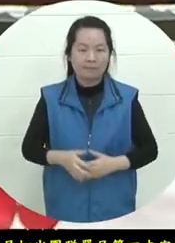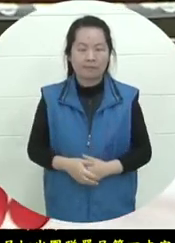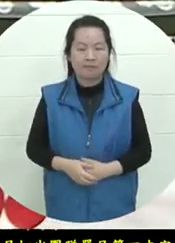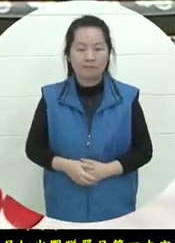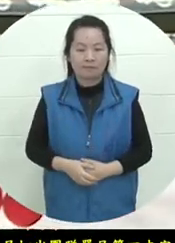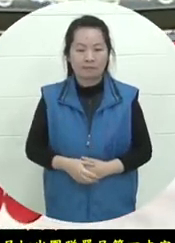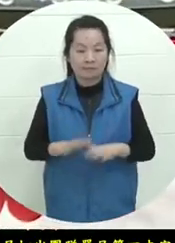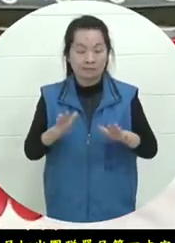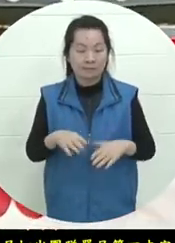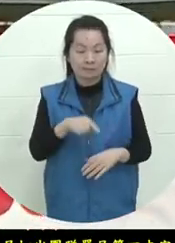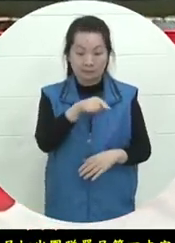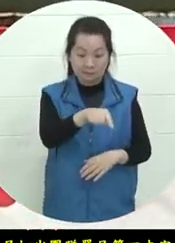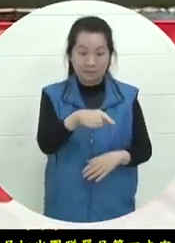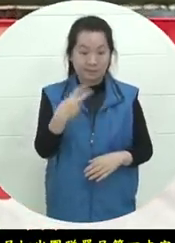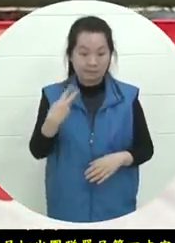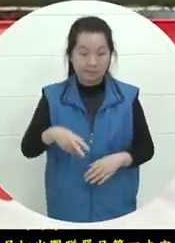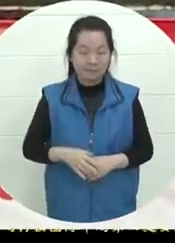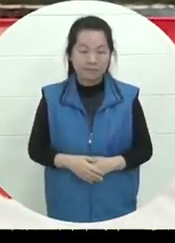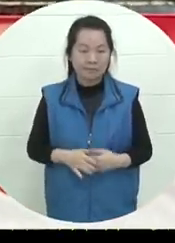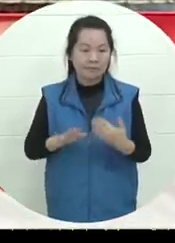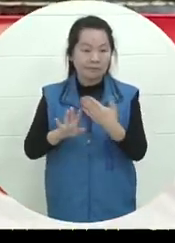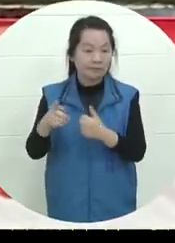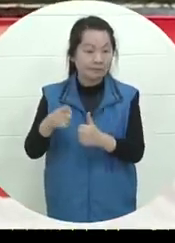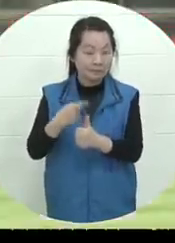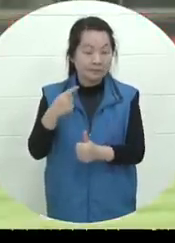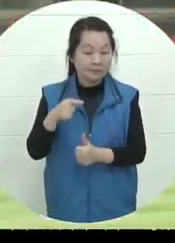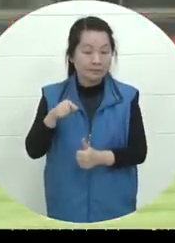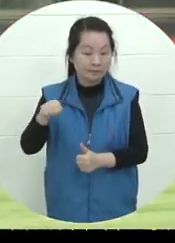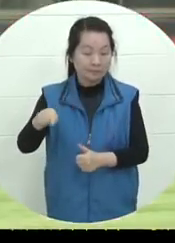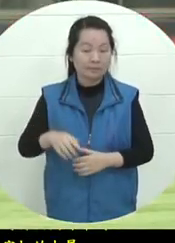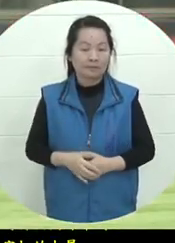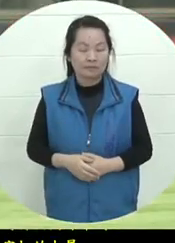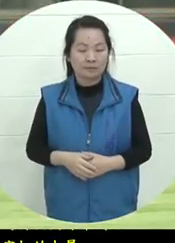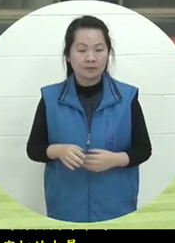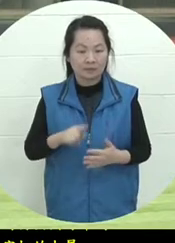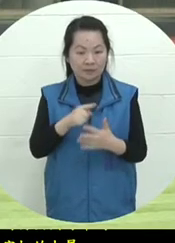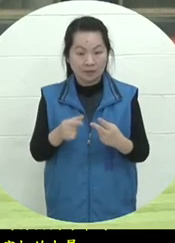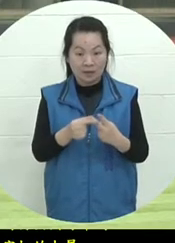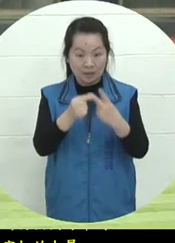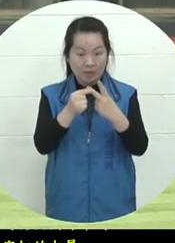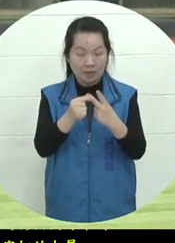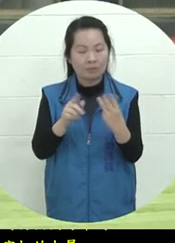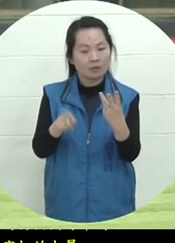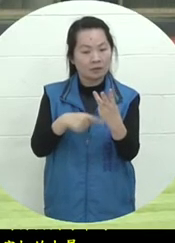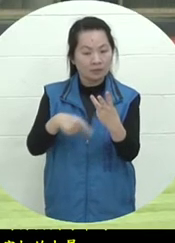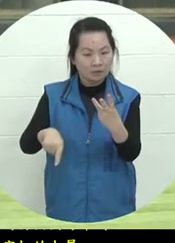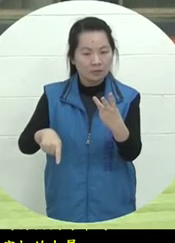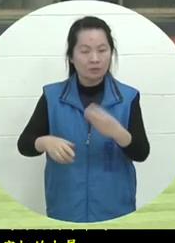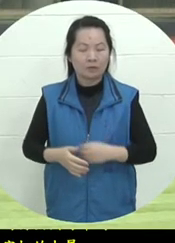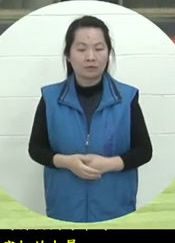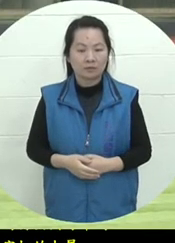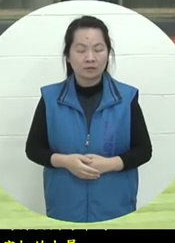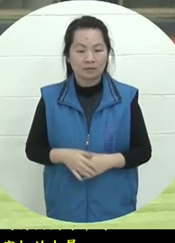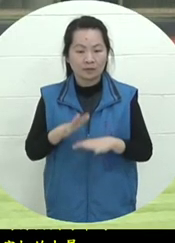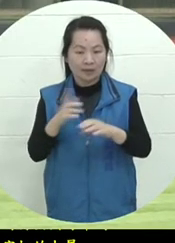Today, including Noro La , the pioneer's fan still had time for the second at bat. Three of three people. Each of the Anders